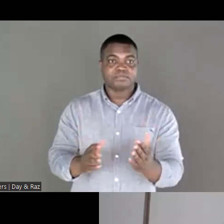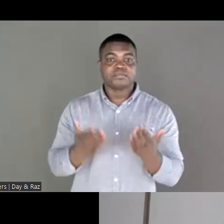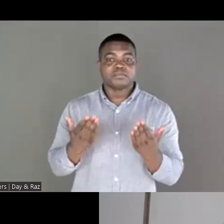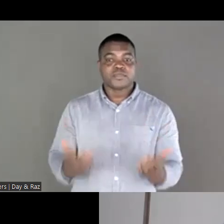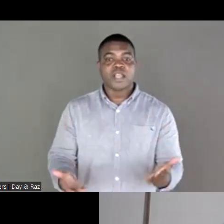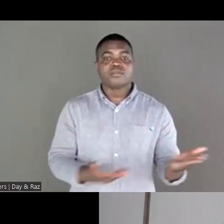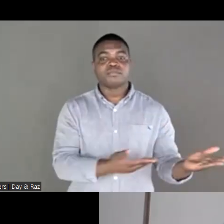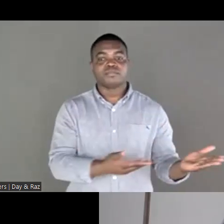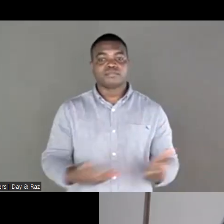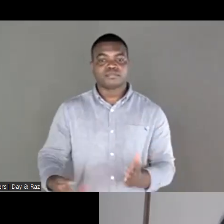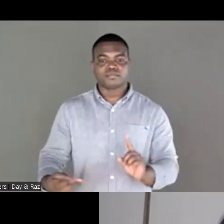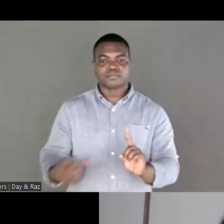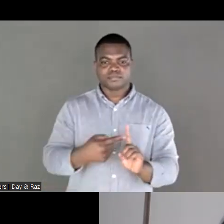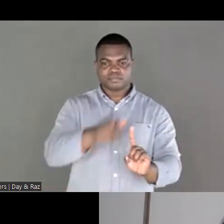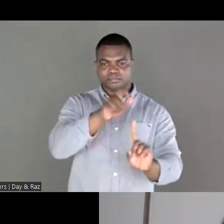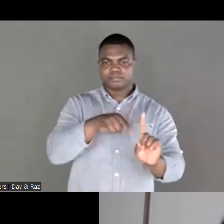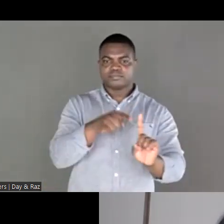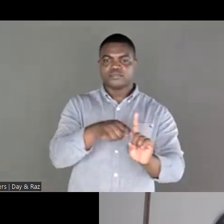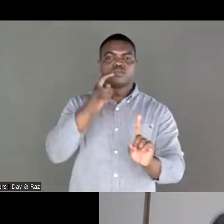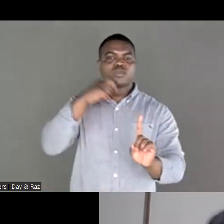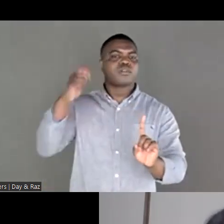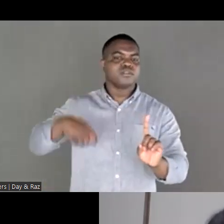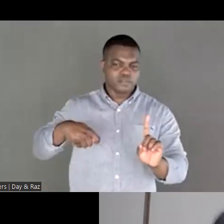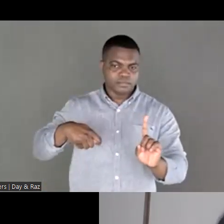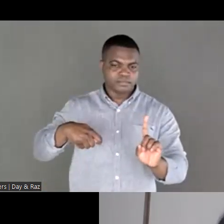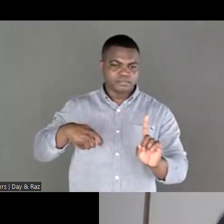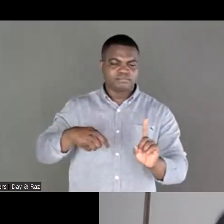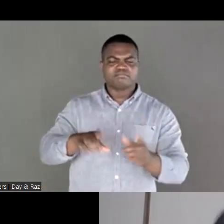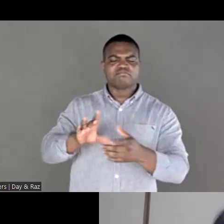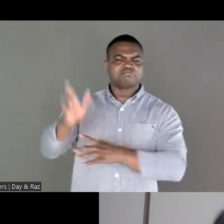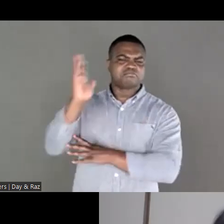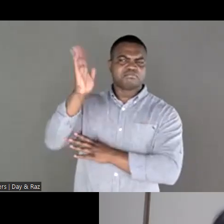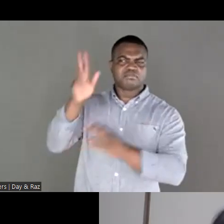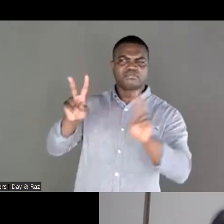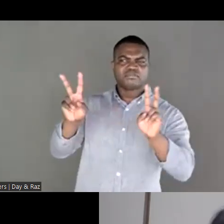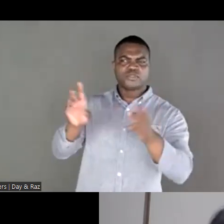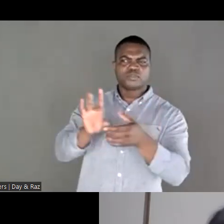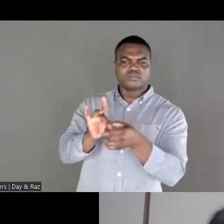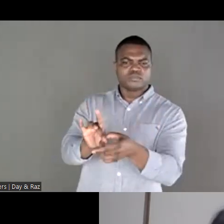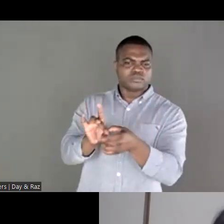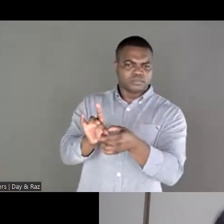collaboration in their response. I don't know if we have Tao bitterly Miss Mr. or not, please.